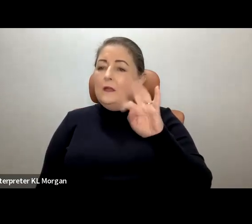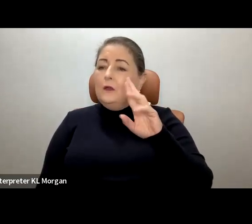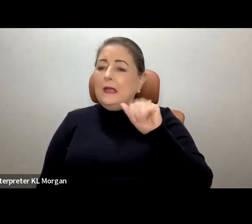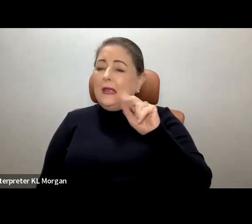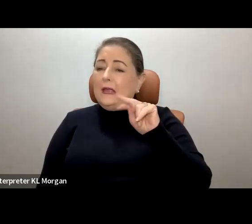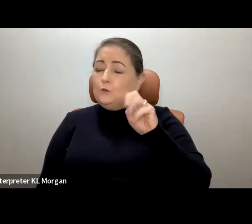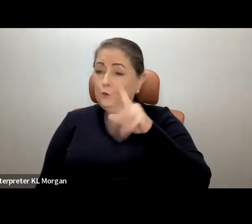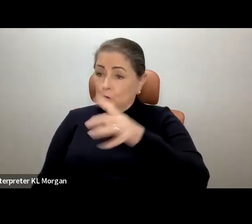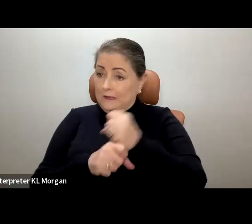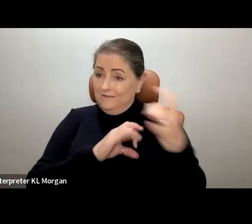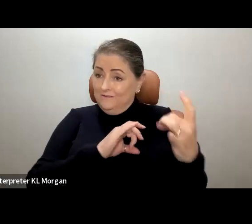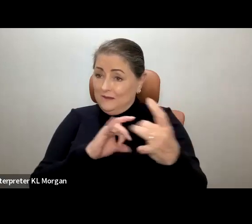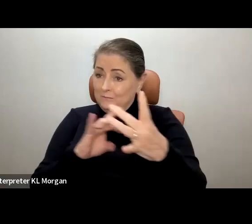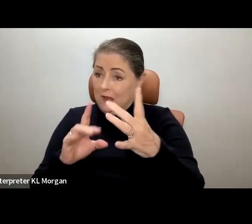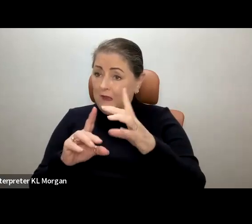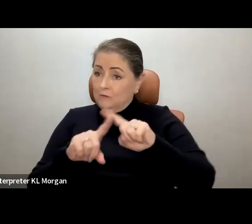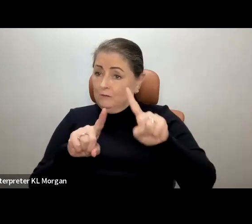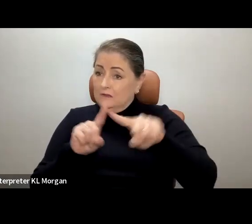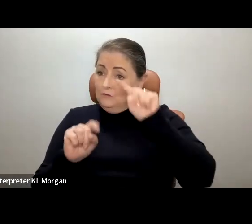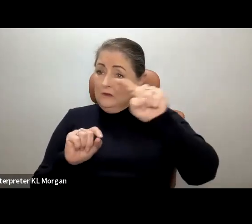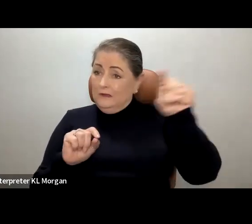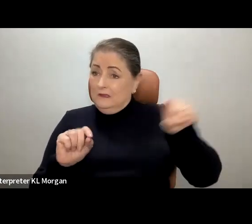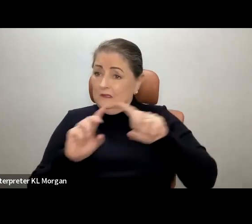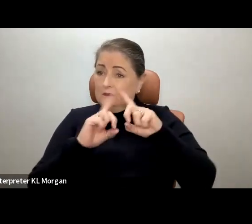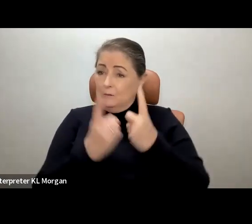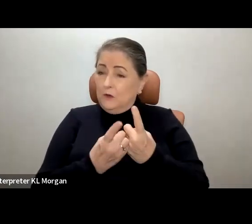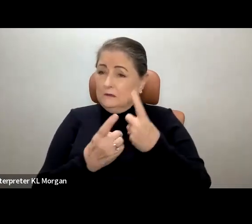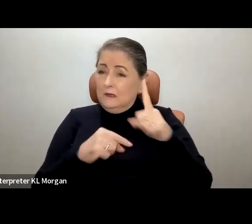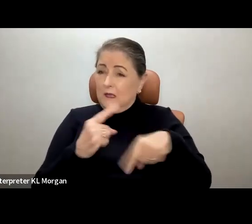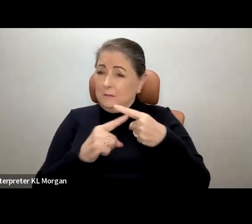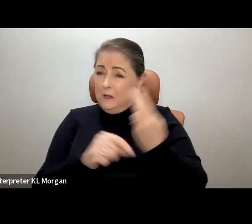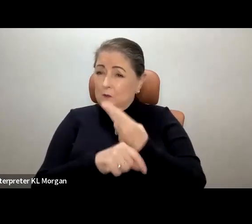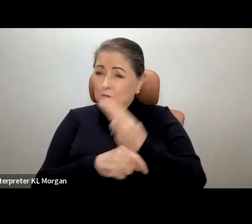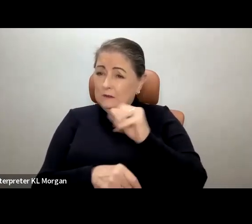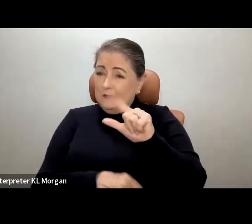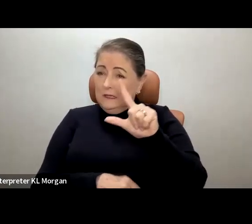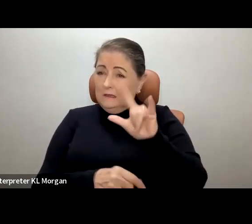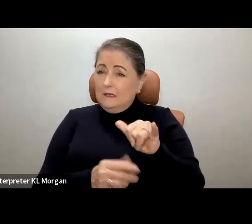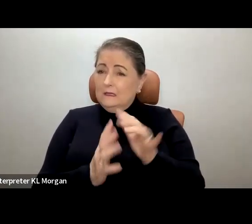from other departments as far as using ally?